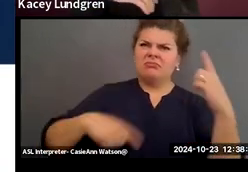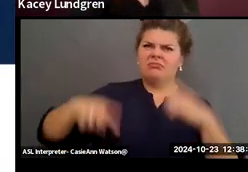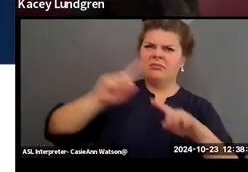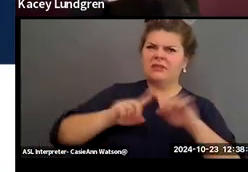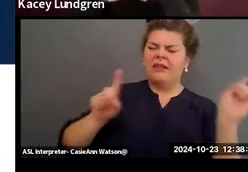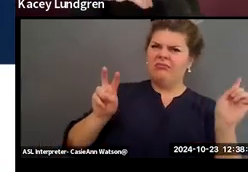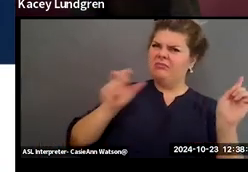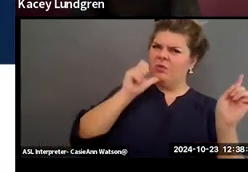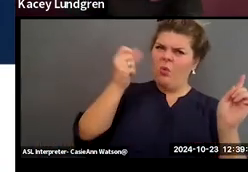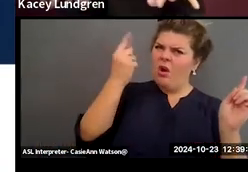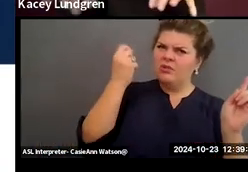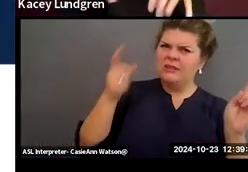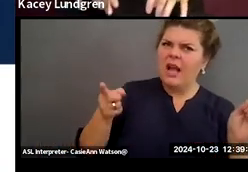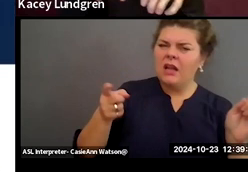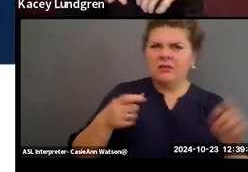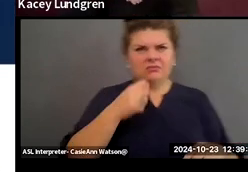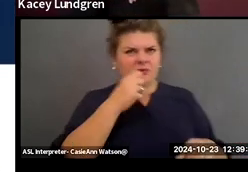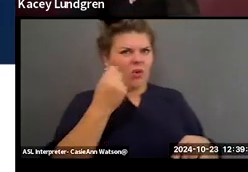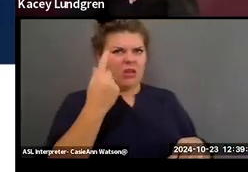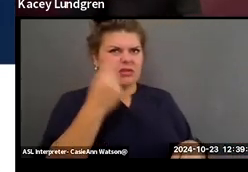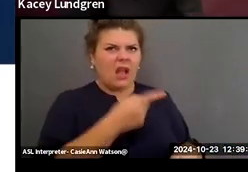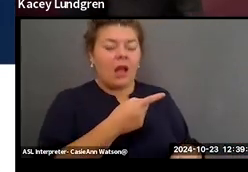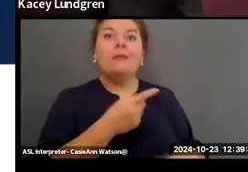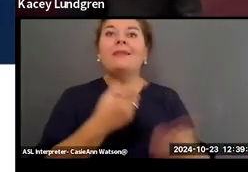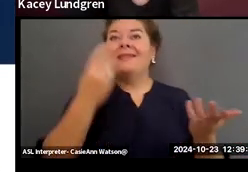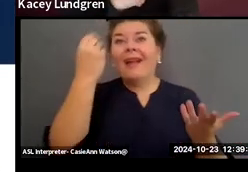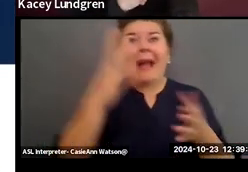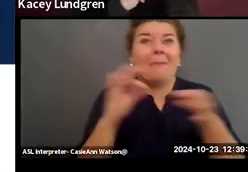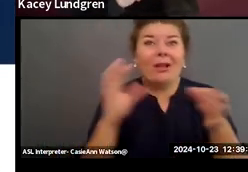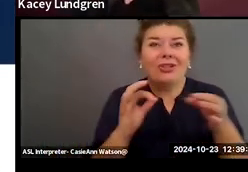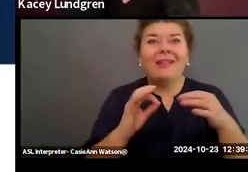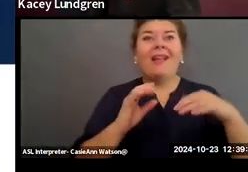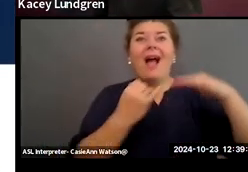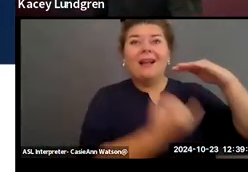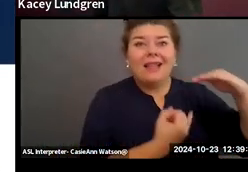As I had mentioned earlier, while the communities were in isolation, the language had changed.